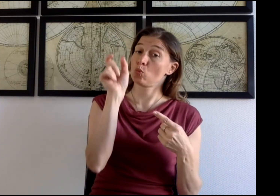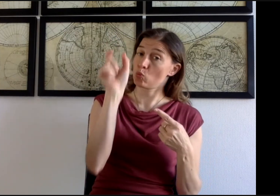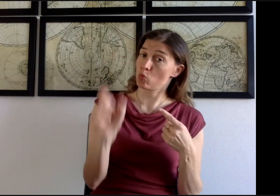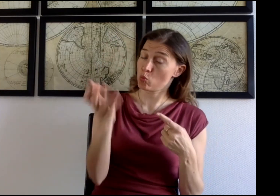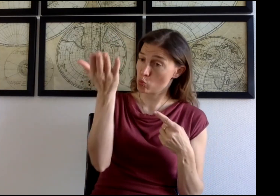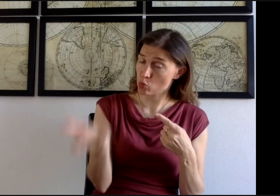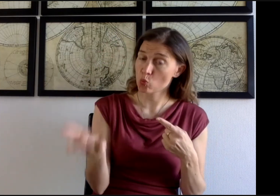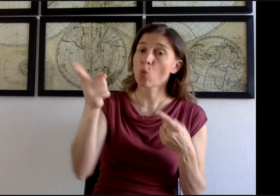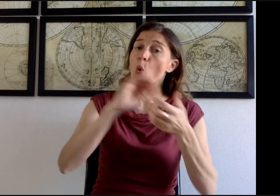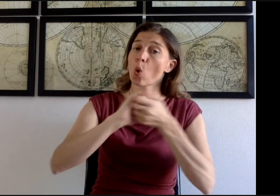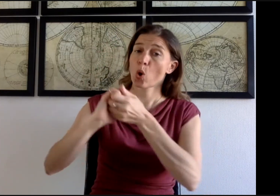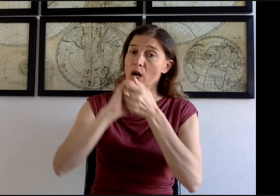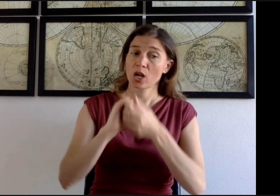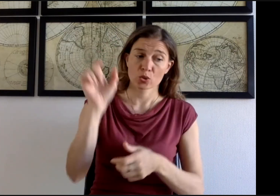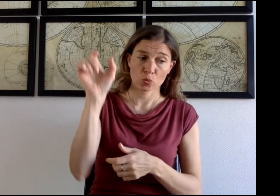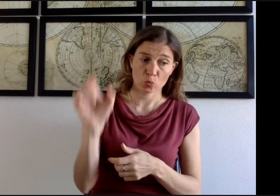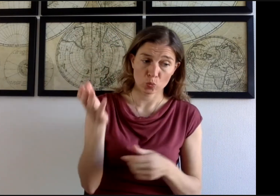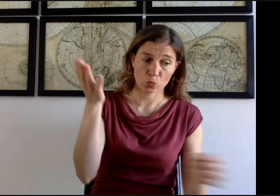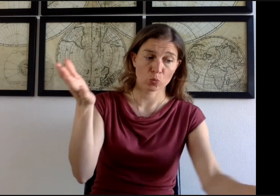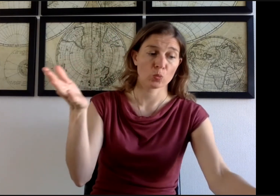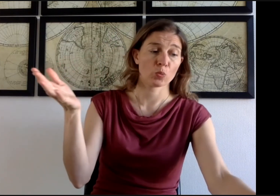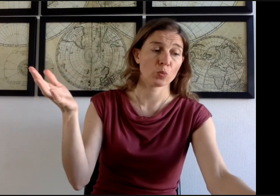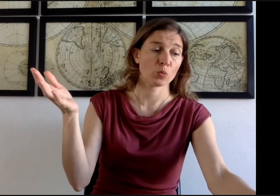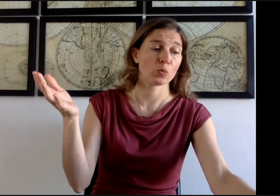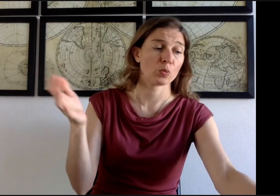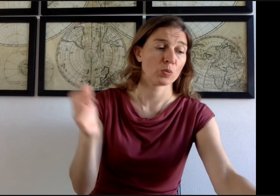The first two people, Marica Miric and Goran Kustura,